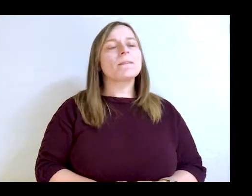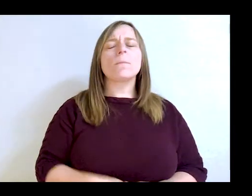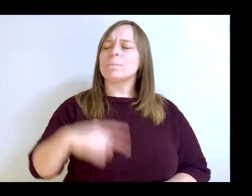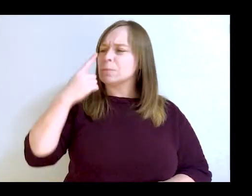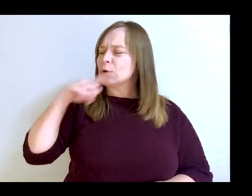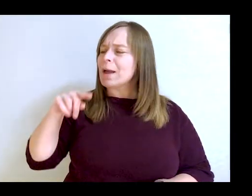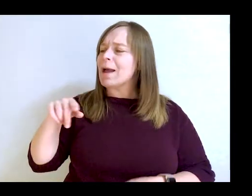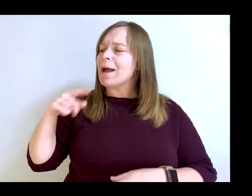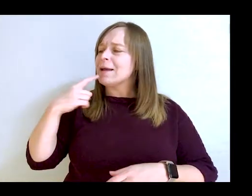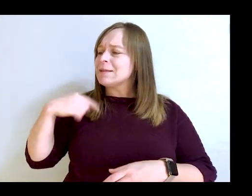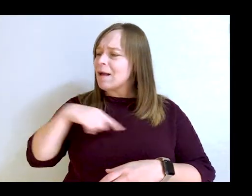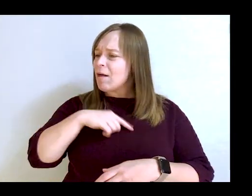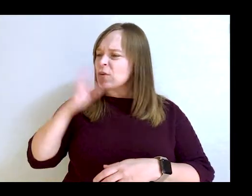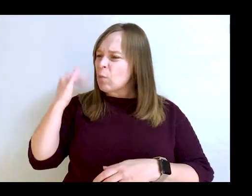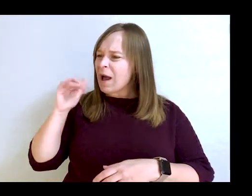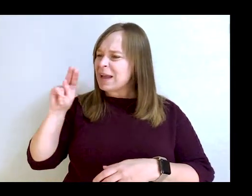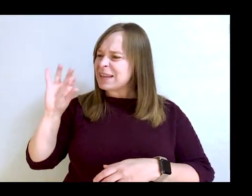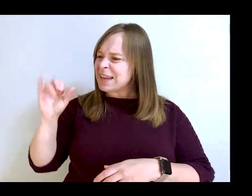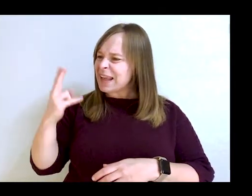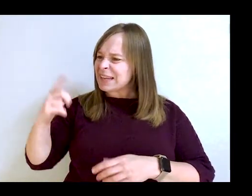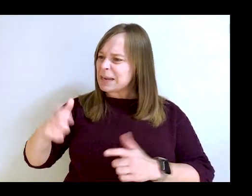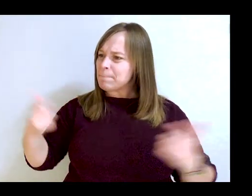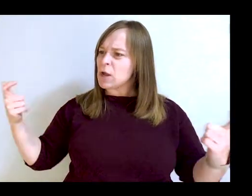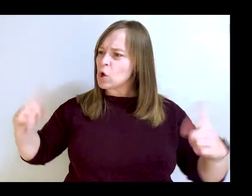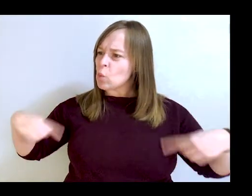K: So can you tell us why Nich needed a larger